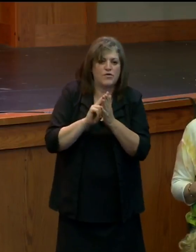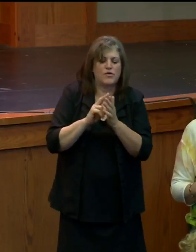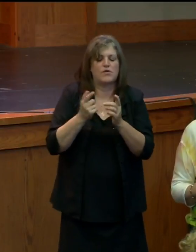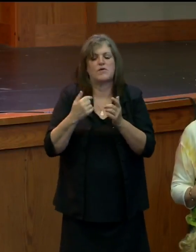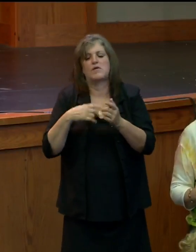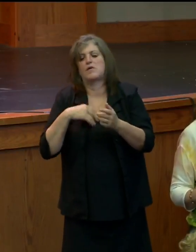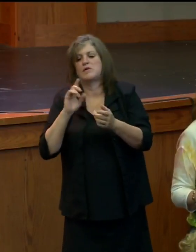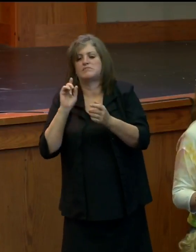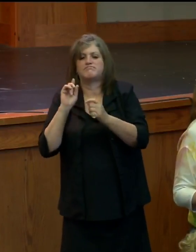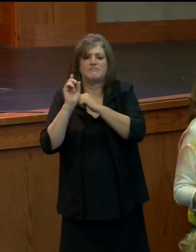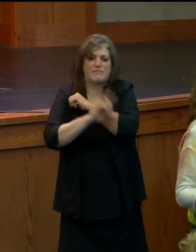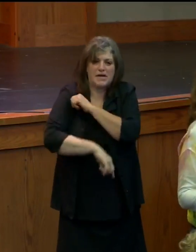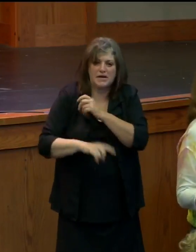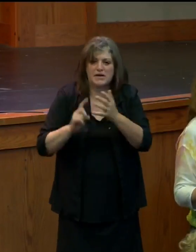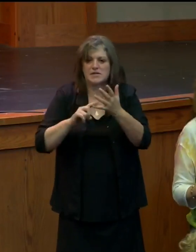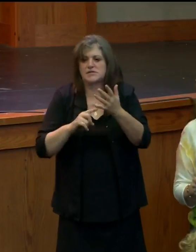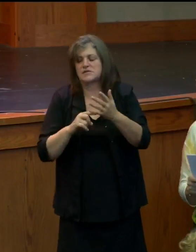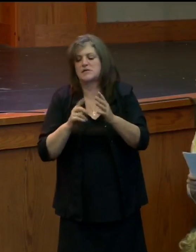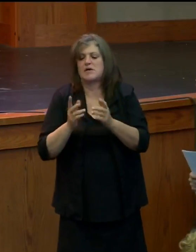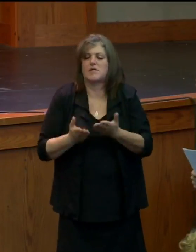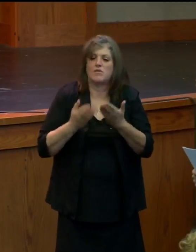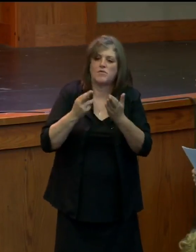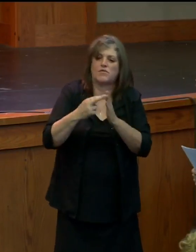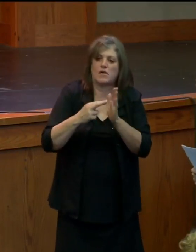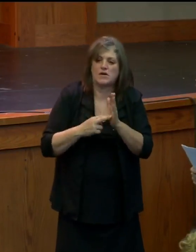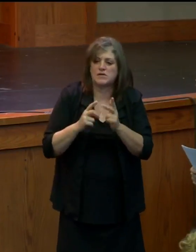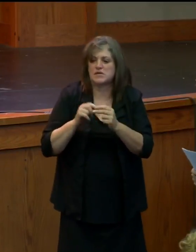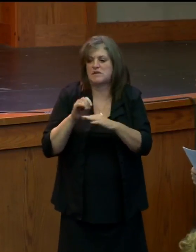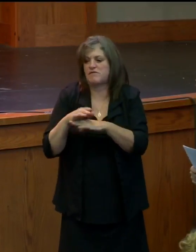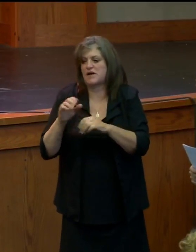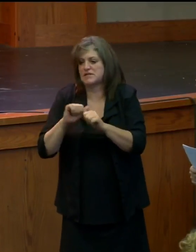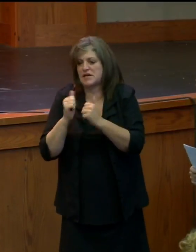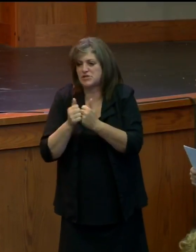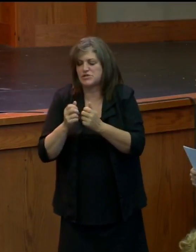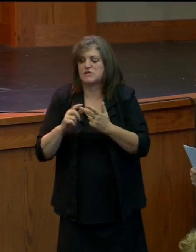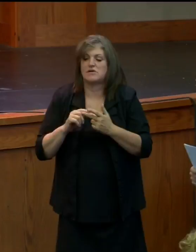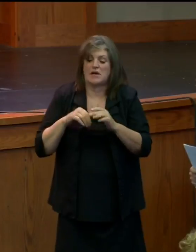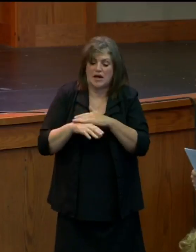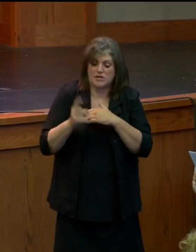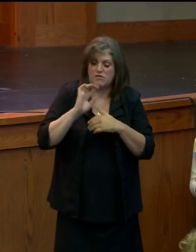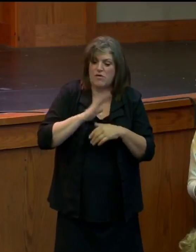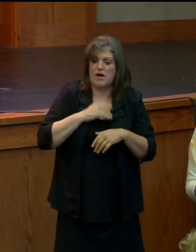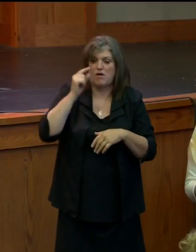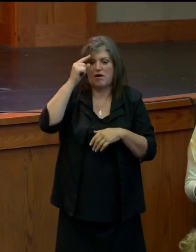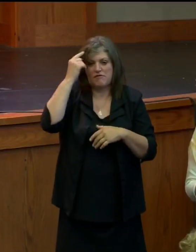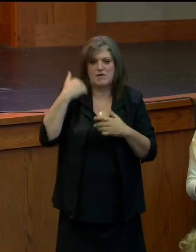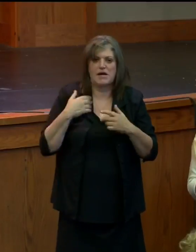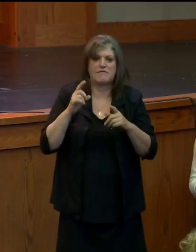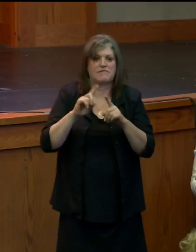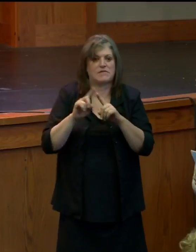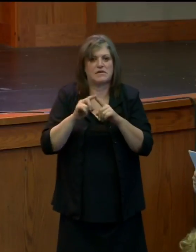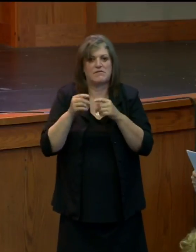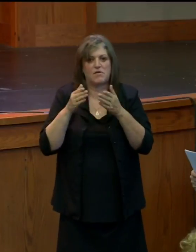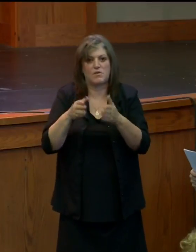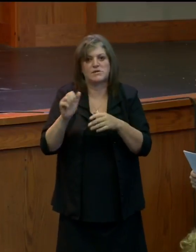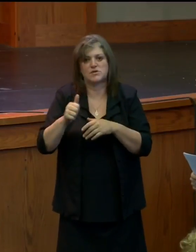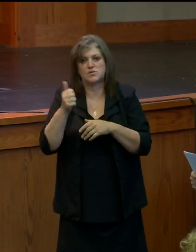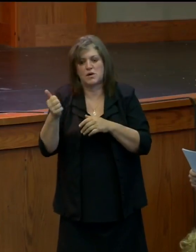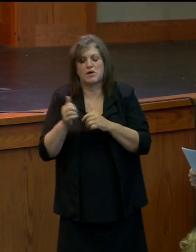POLICY RECOMMENDATIONS, ADVISE AGENCIES AND MORE. ACCESS TO OUR GOVERNMENT COMES IN MANY OTHER FORMS AS WELL.